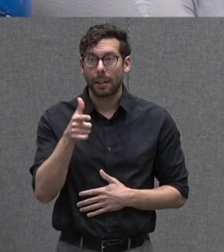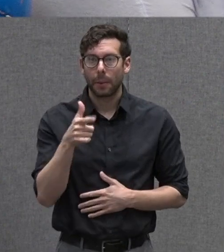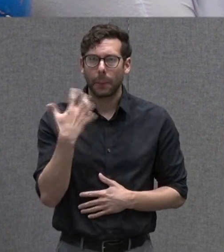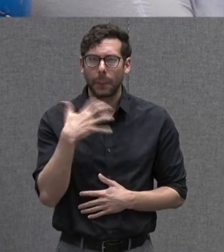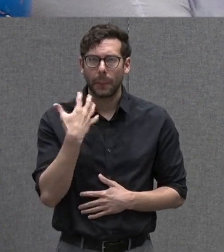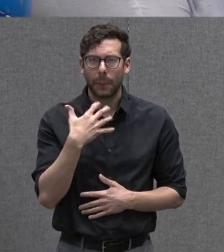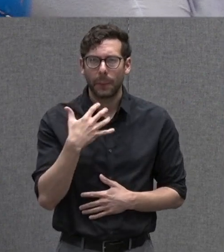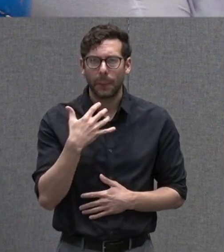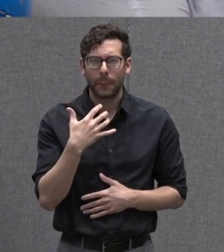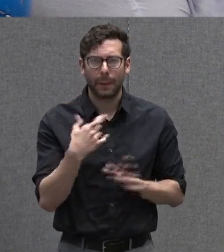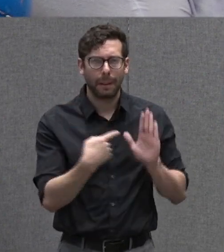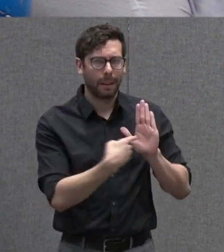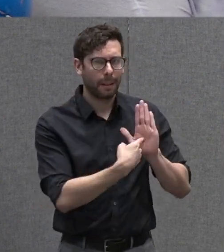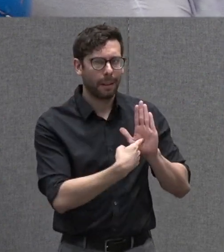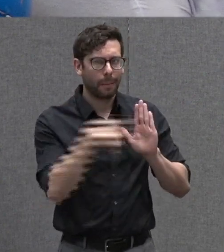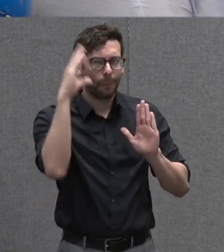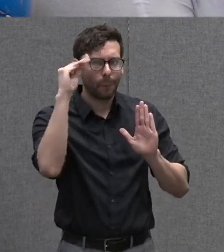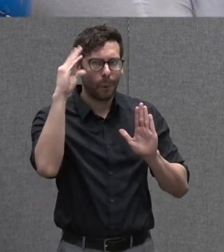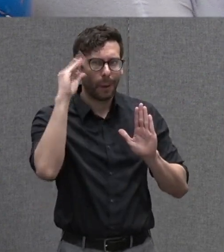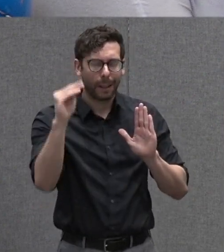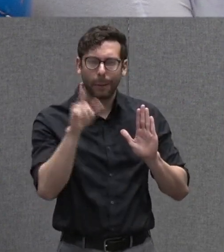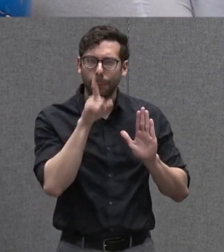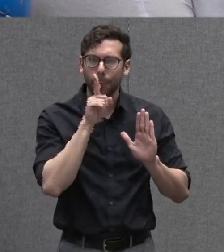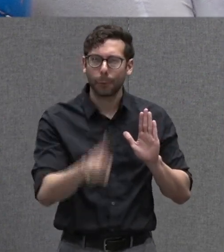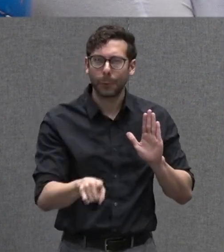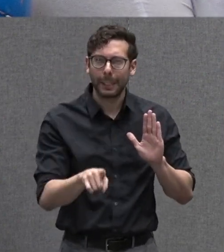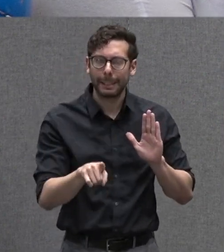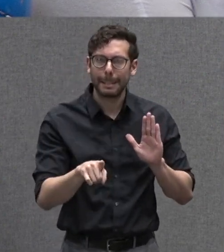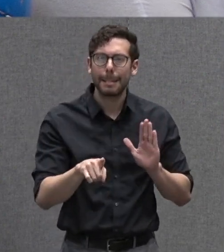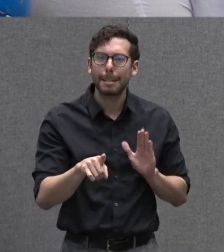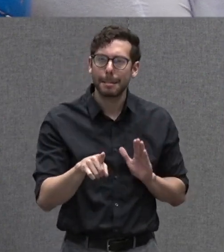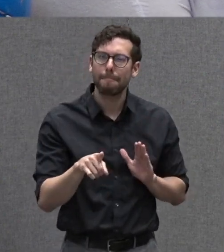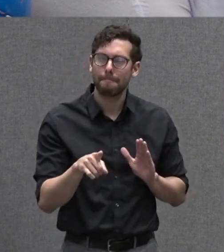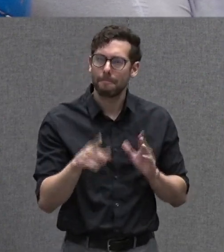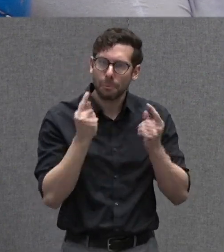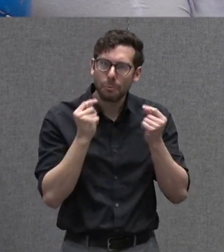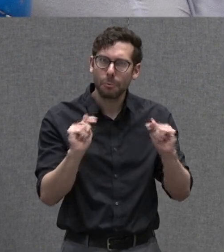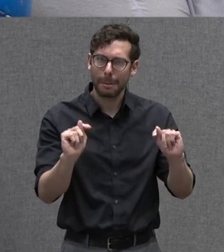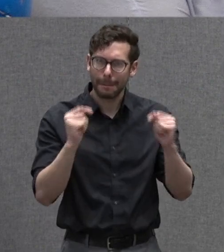He continues to plant his seeds even though he doesn't know if it's coming out of the ground yet.